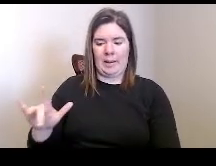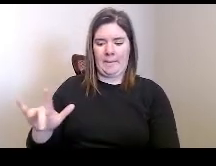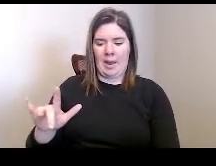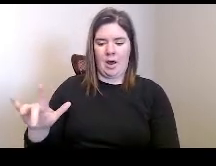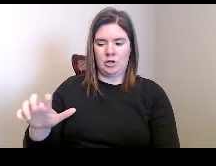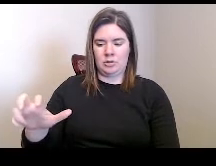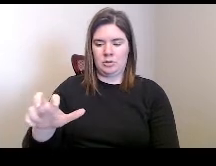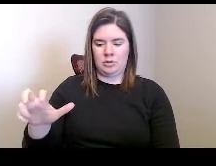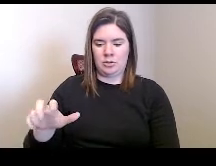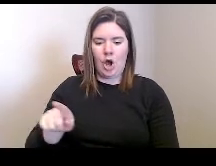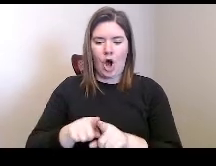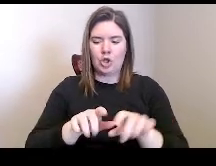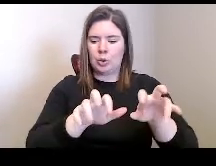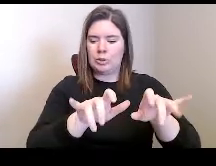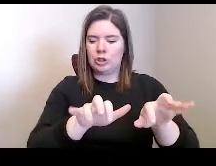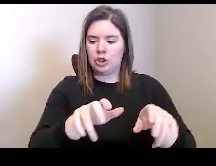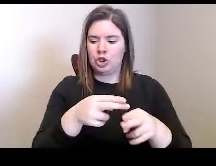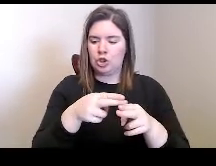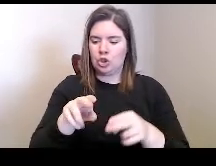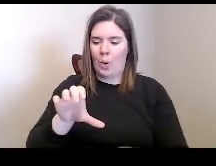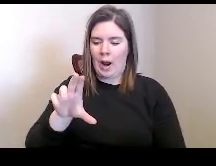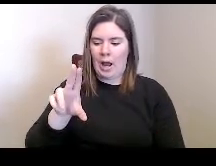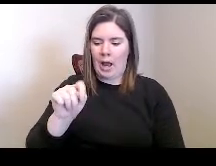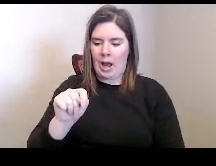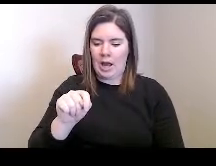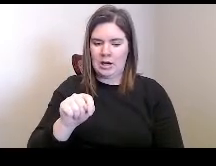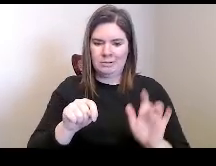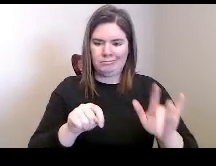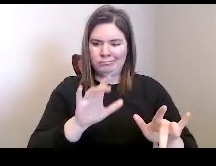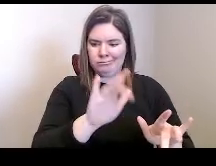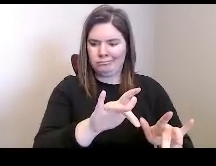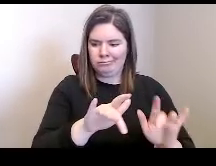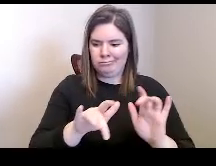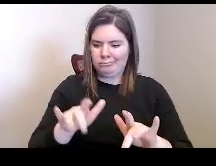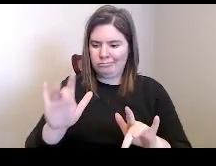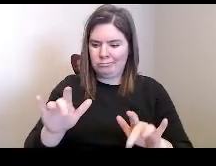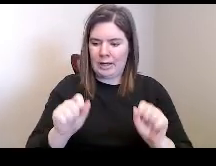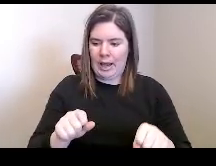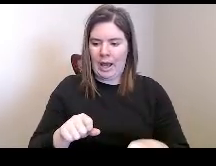for all of the Office applications. There's quite a few, so anybody who does